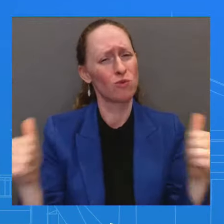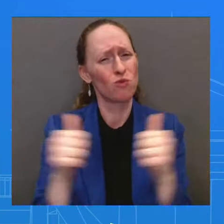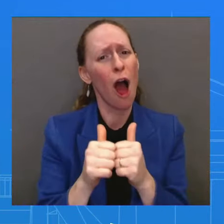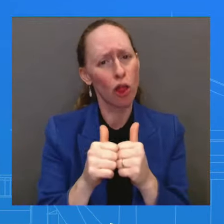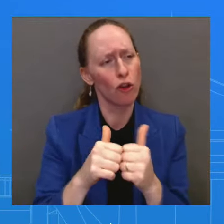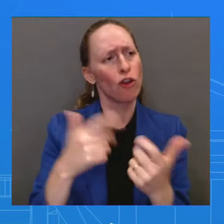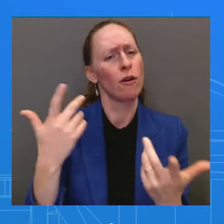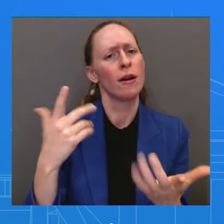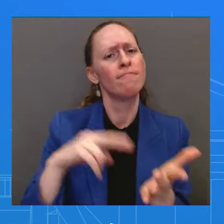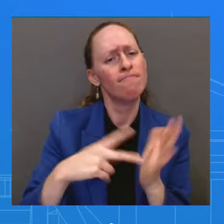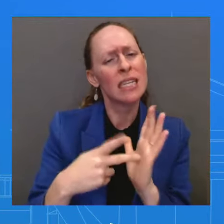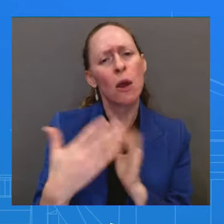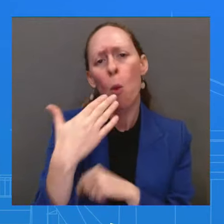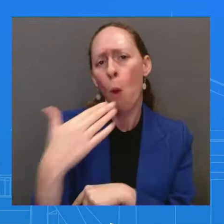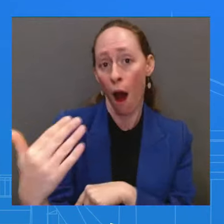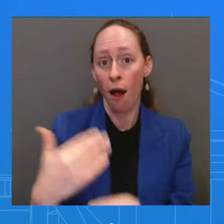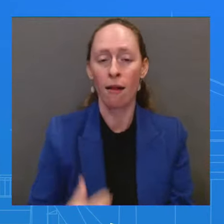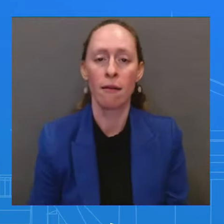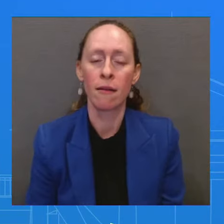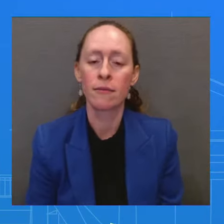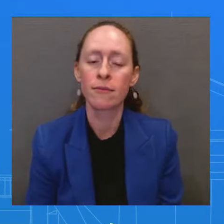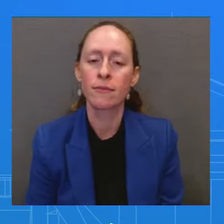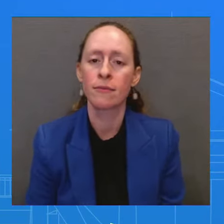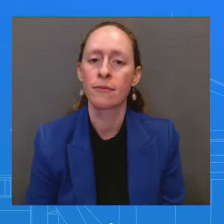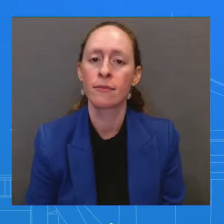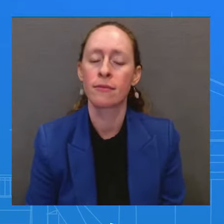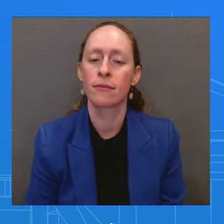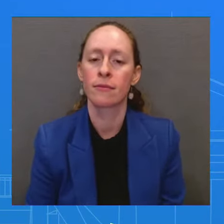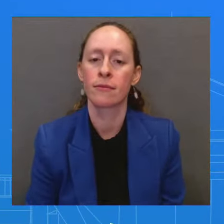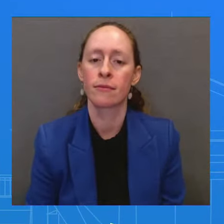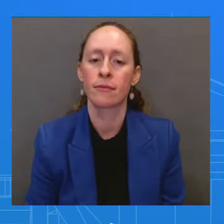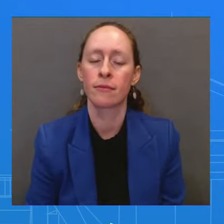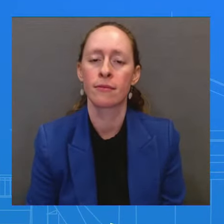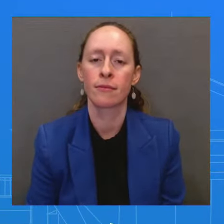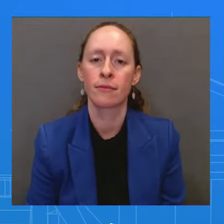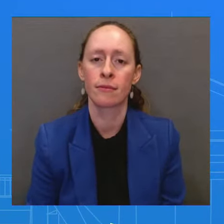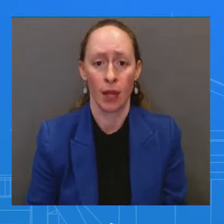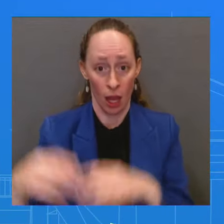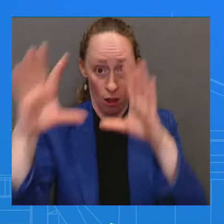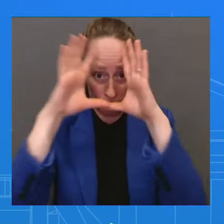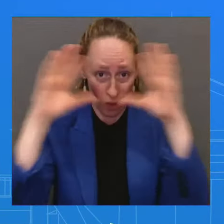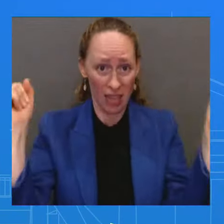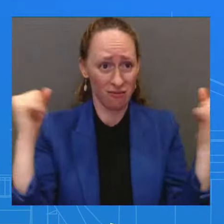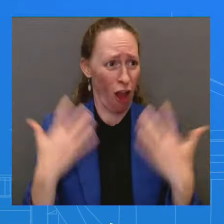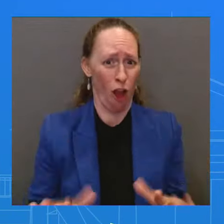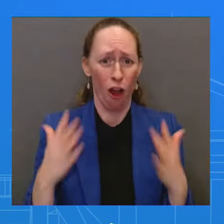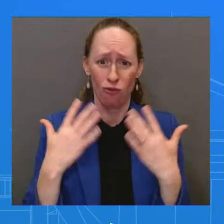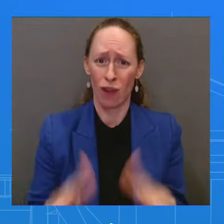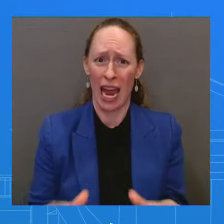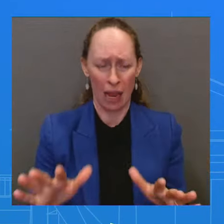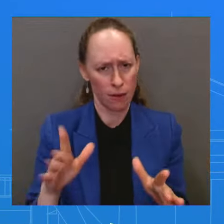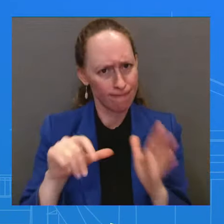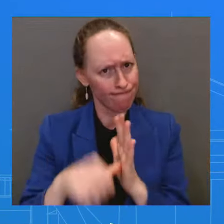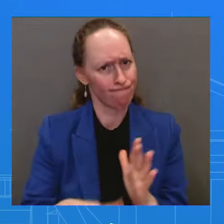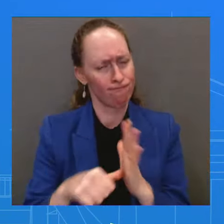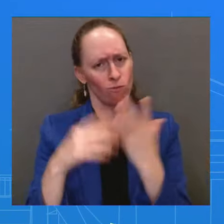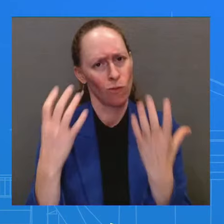and through the more than 300 bipartisan bills he has signed into law as president, including historic investment in infrastructure,